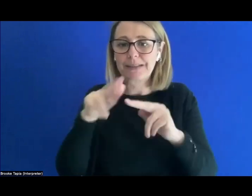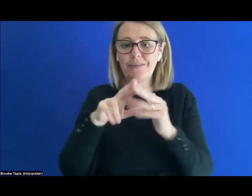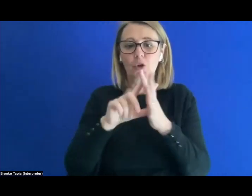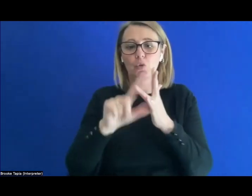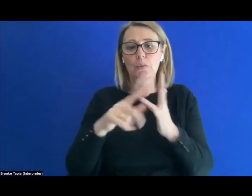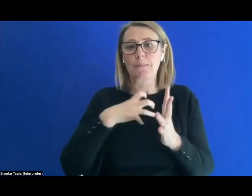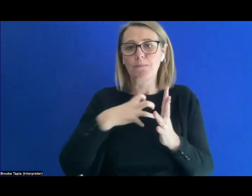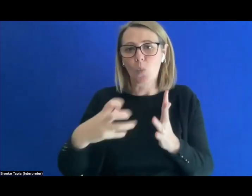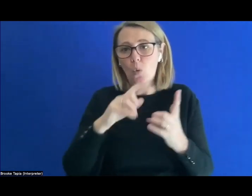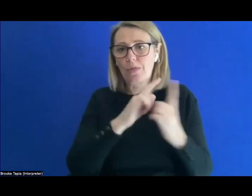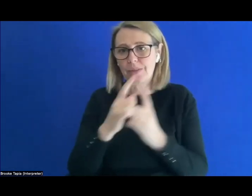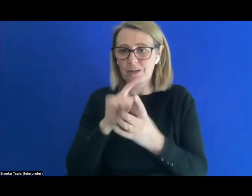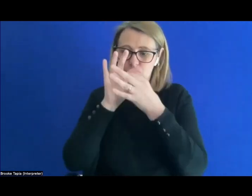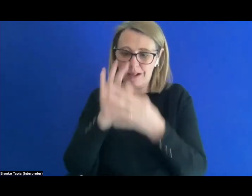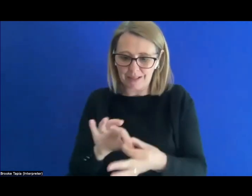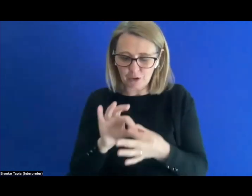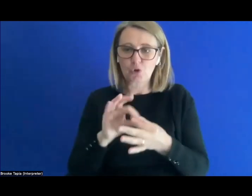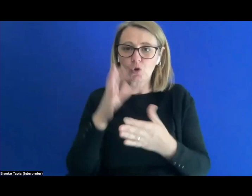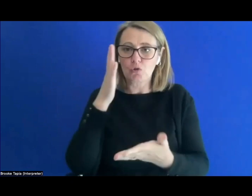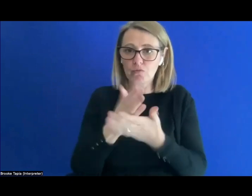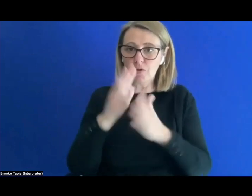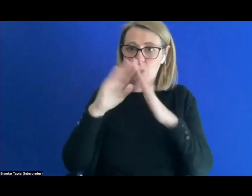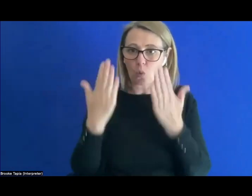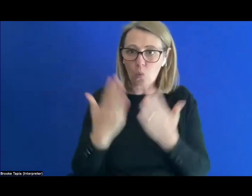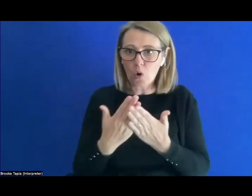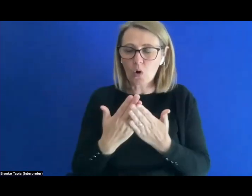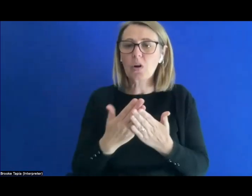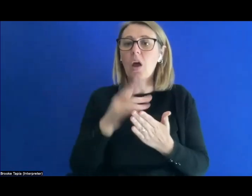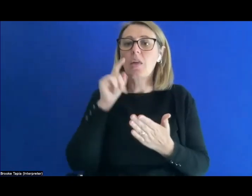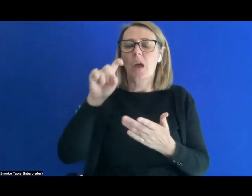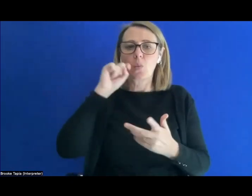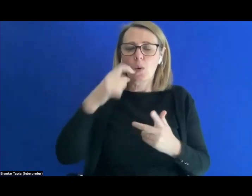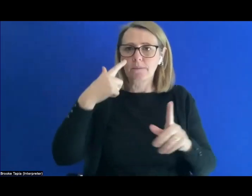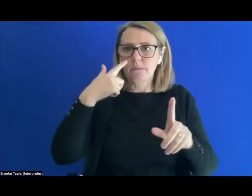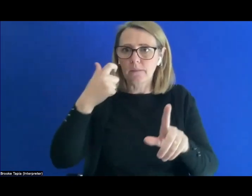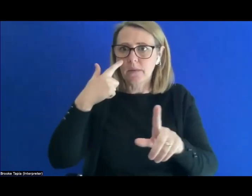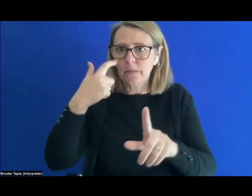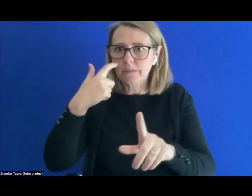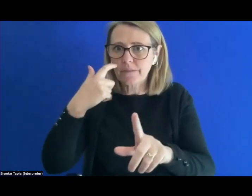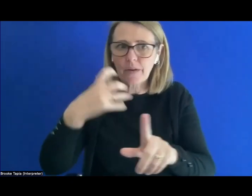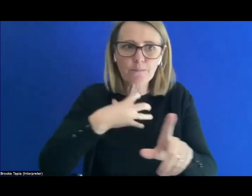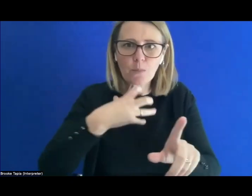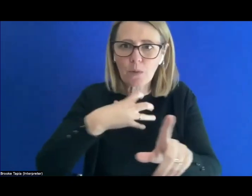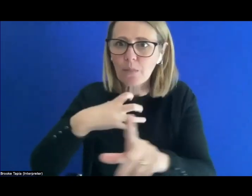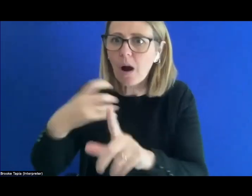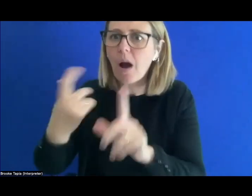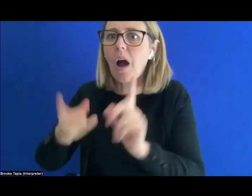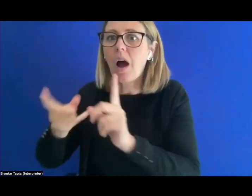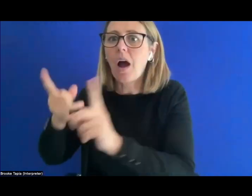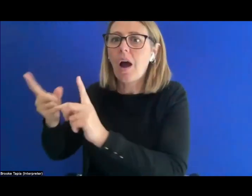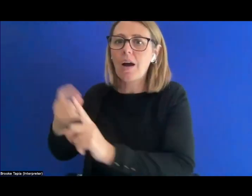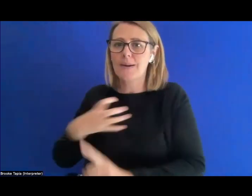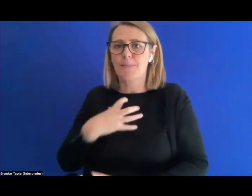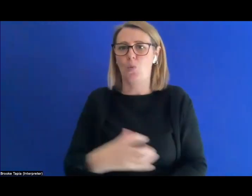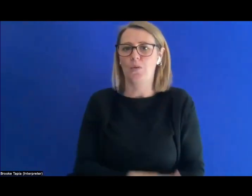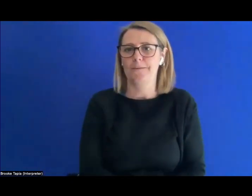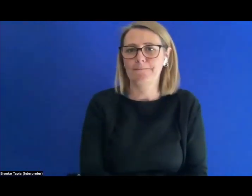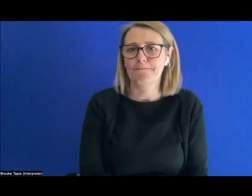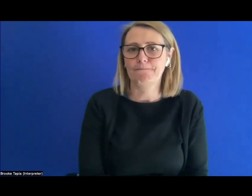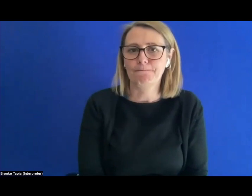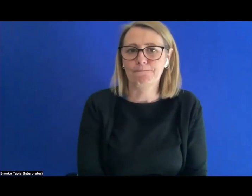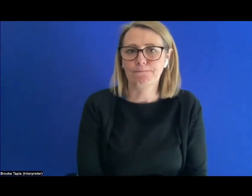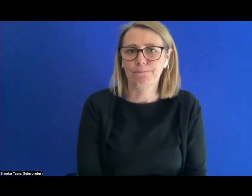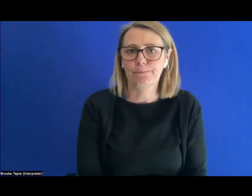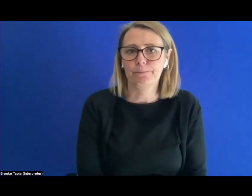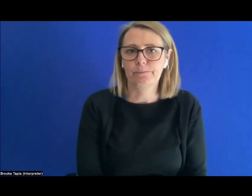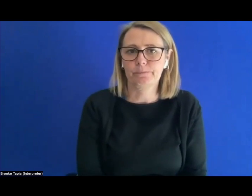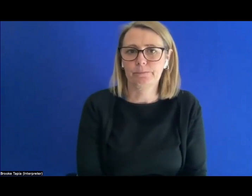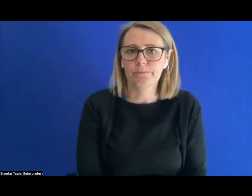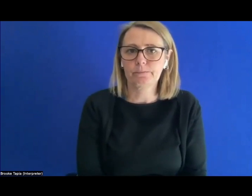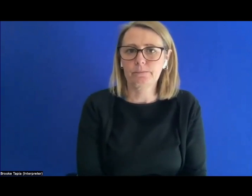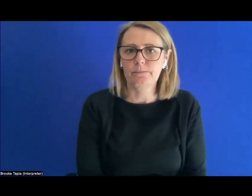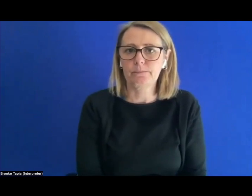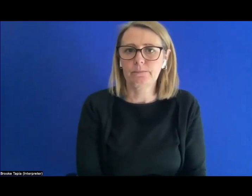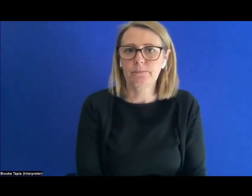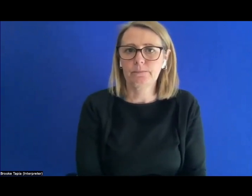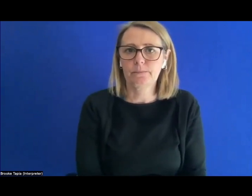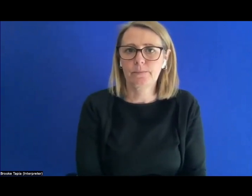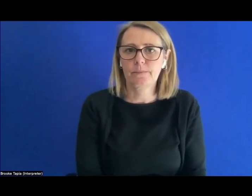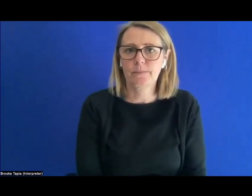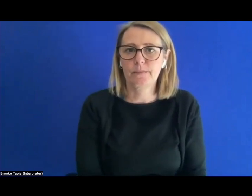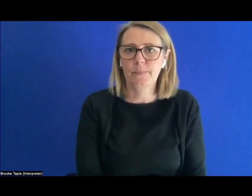little bit more motivation to move and explore and want to find more about the world around them.